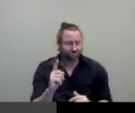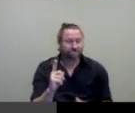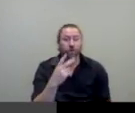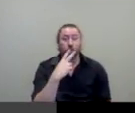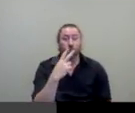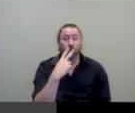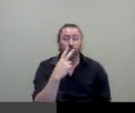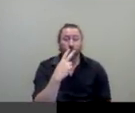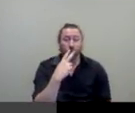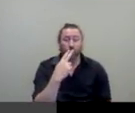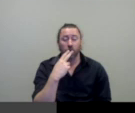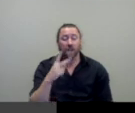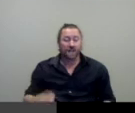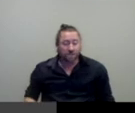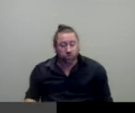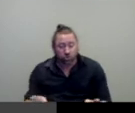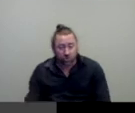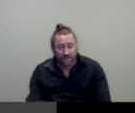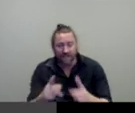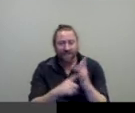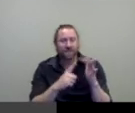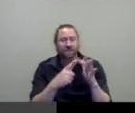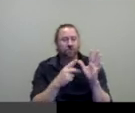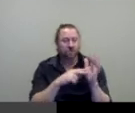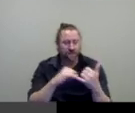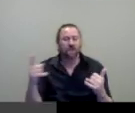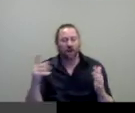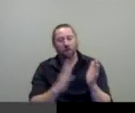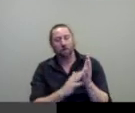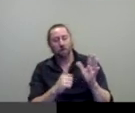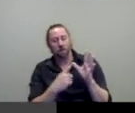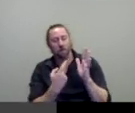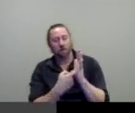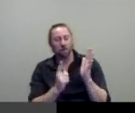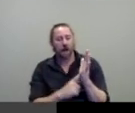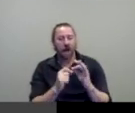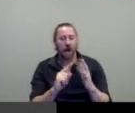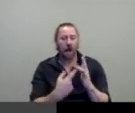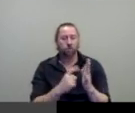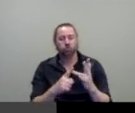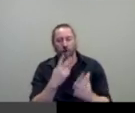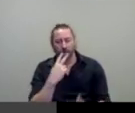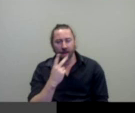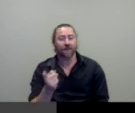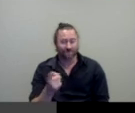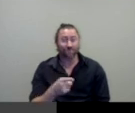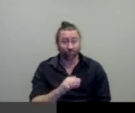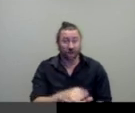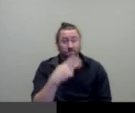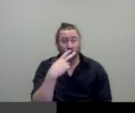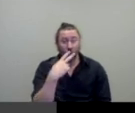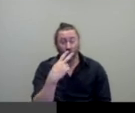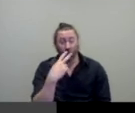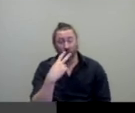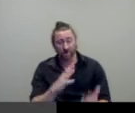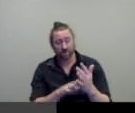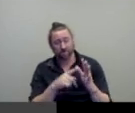guessed uh cigarettes and jeans and the Malborough Man so the answer is Malborough cigarettes